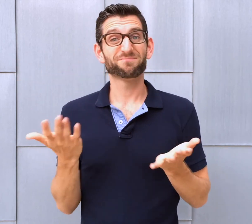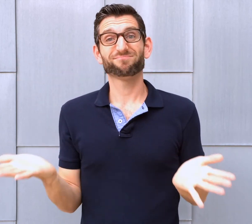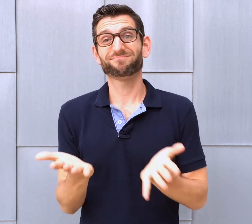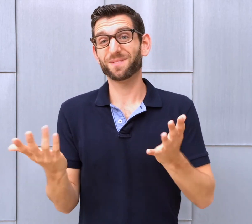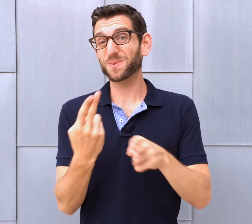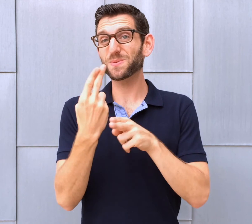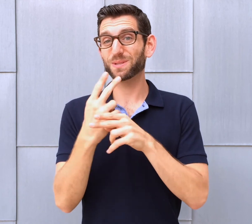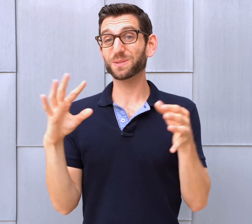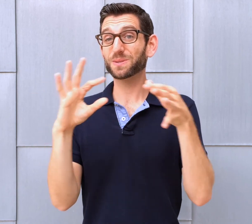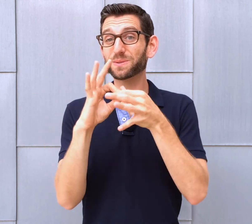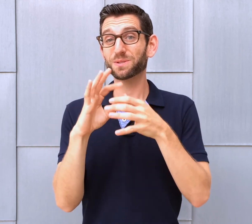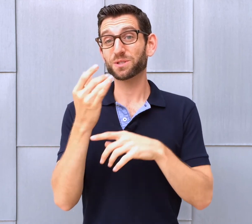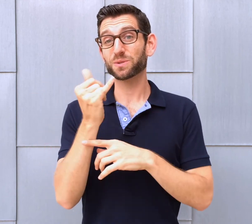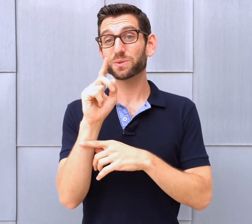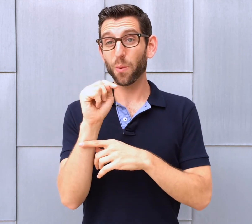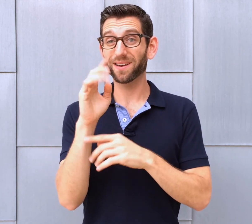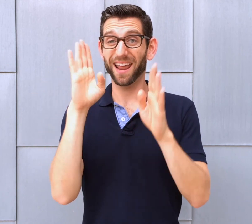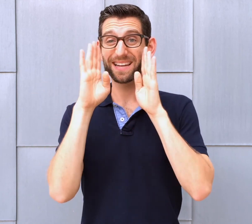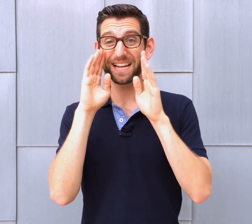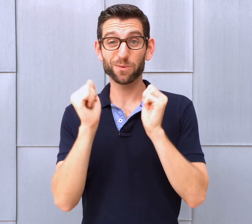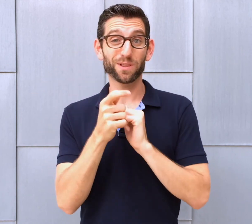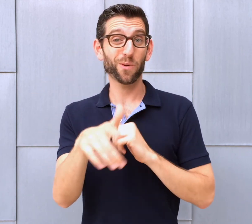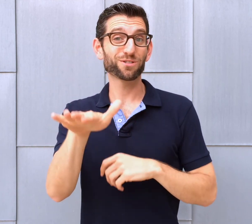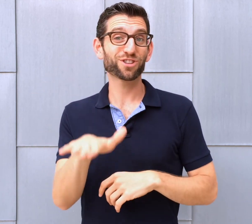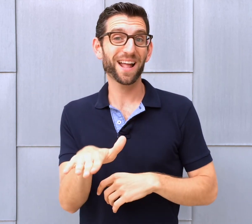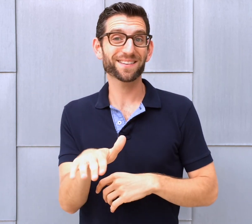So, go ahead and use joint attention with your child!